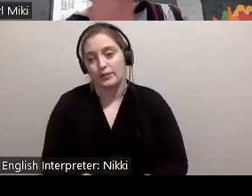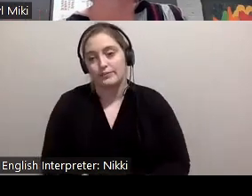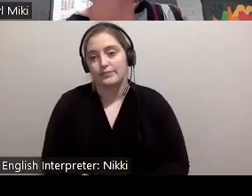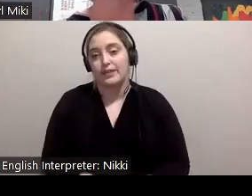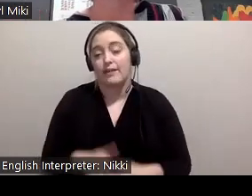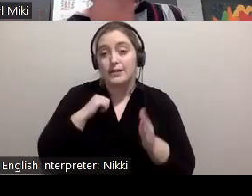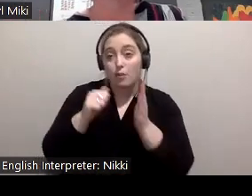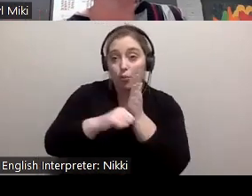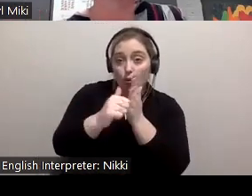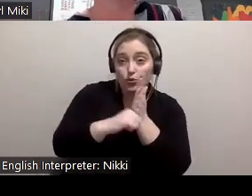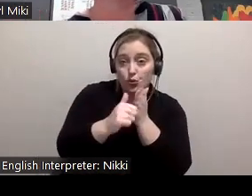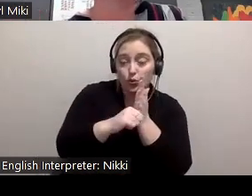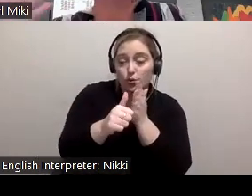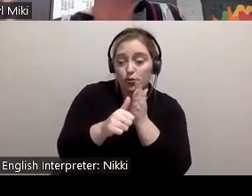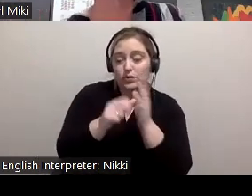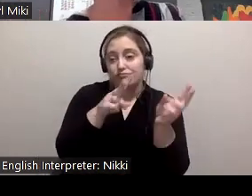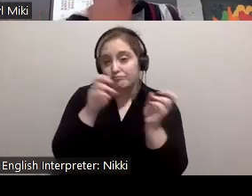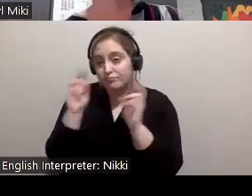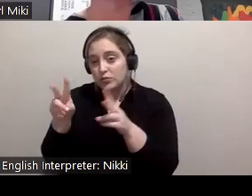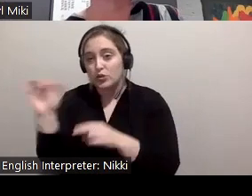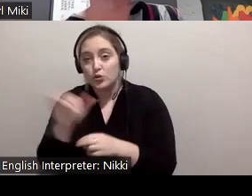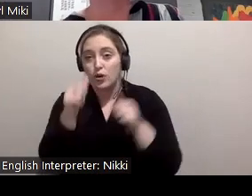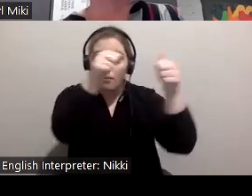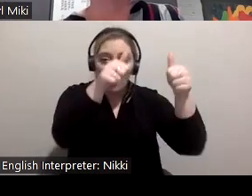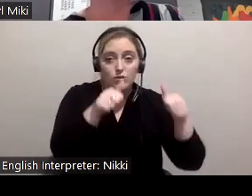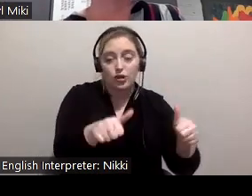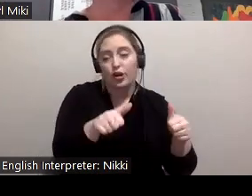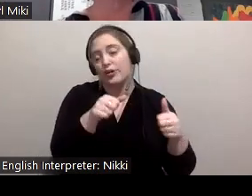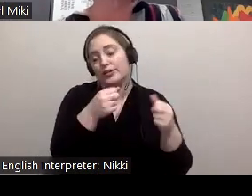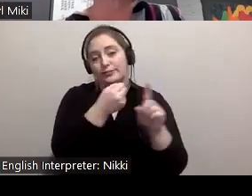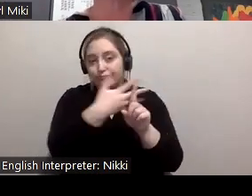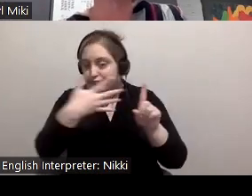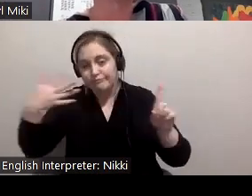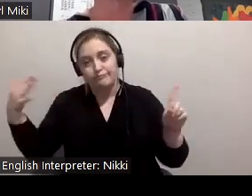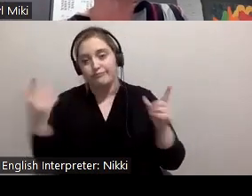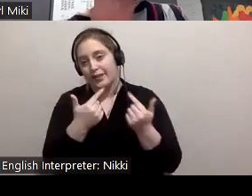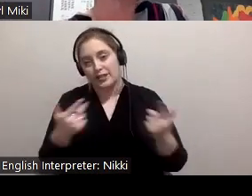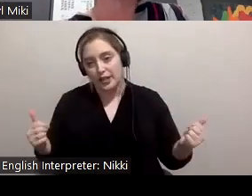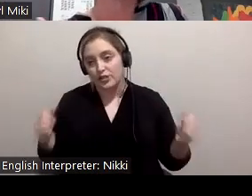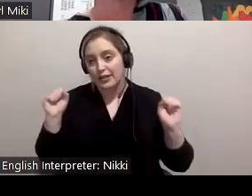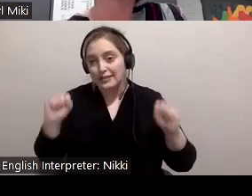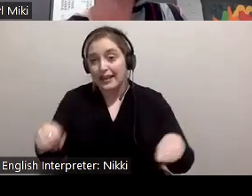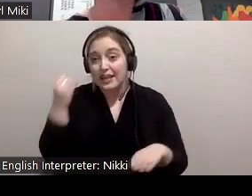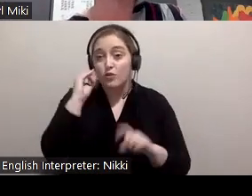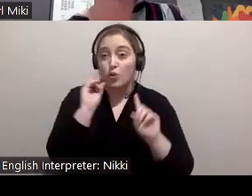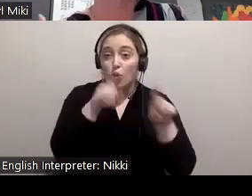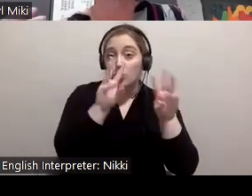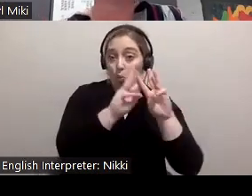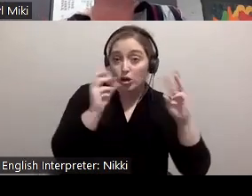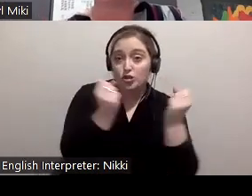you you've had you know posters things like that. You know photos of workshops like if you if your organization does a lot